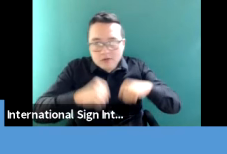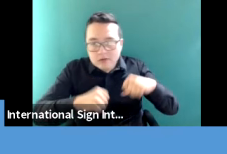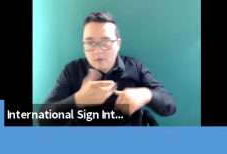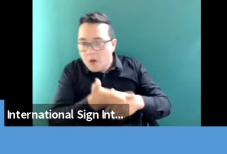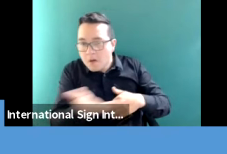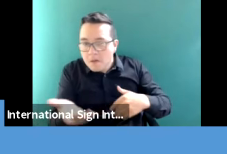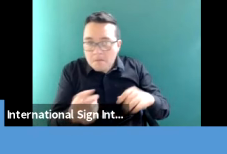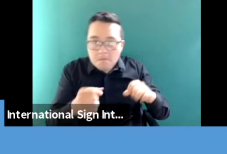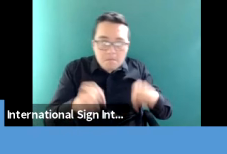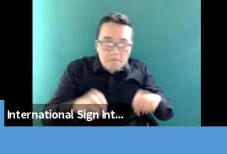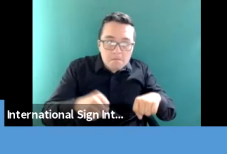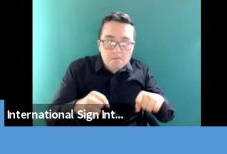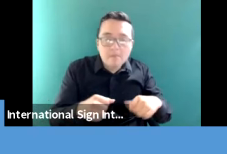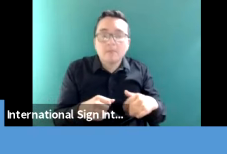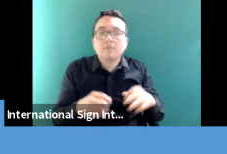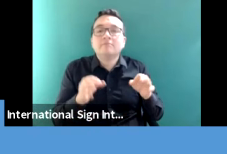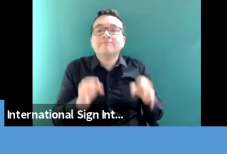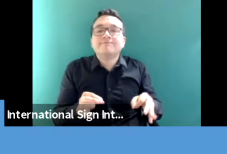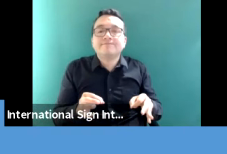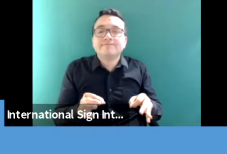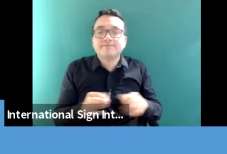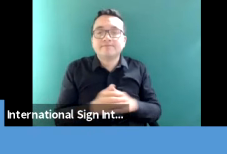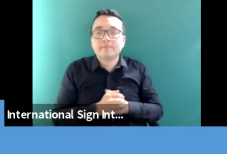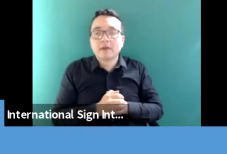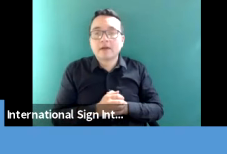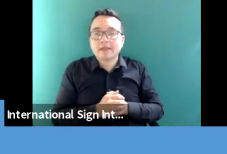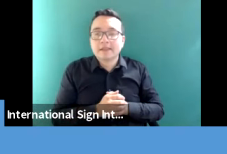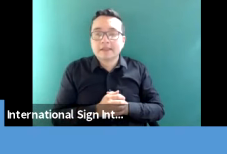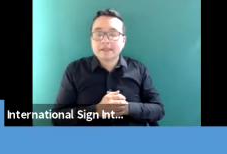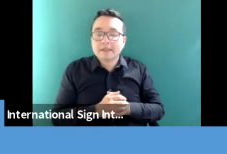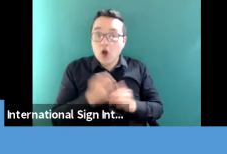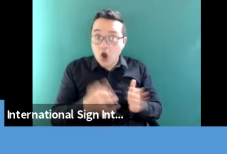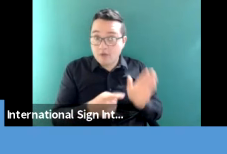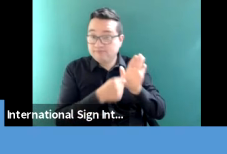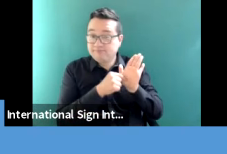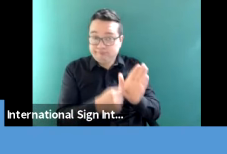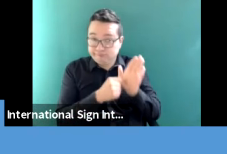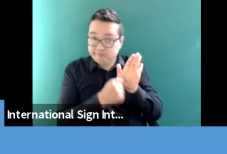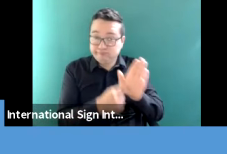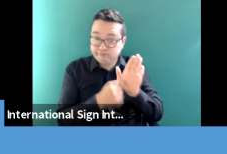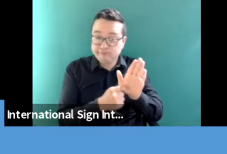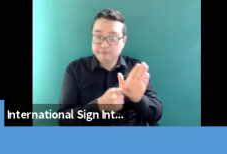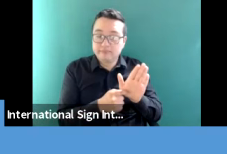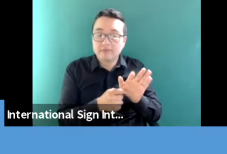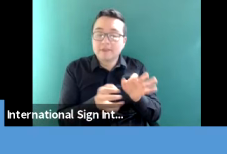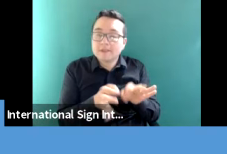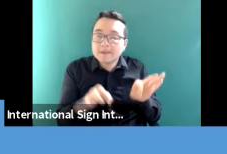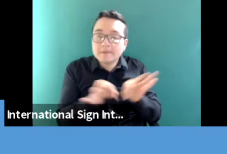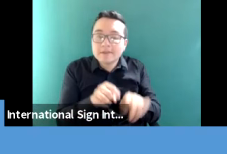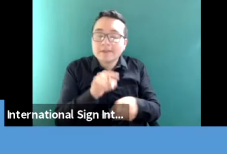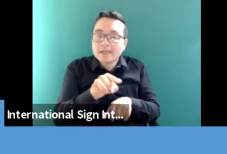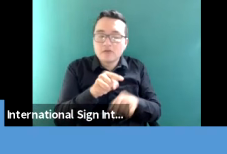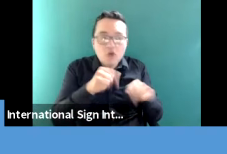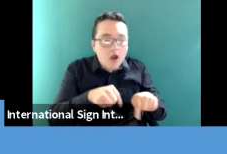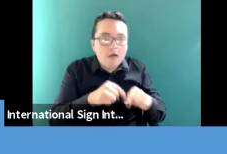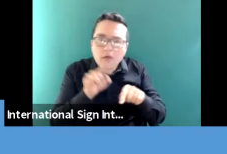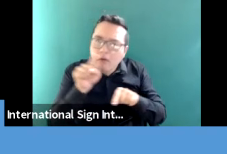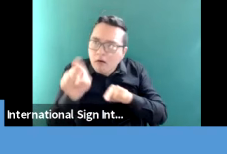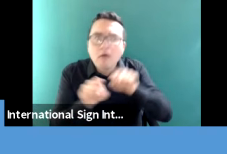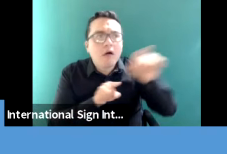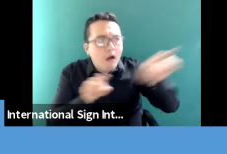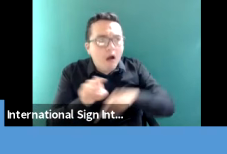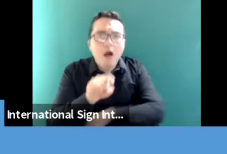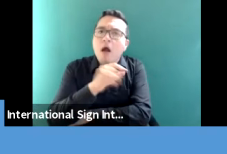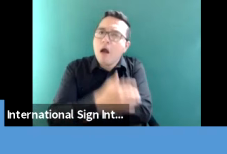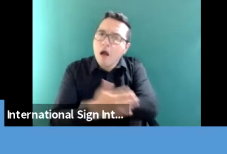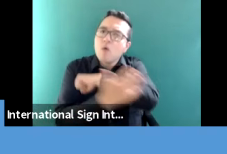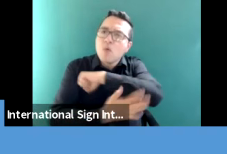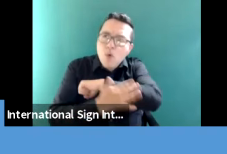Thank you very much. I think the session today showed how much is possible.